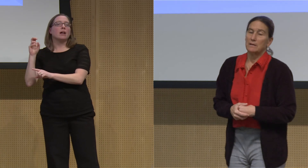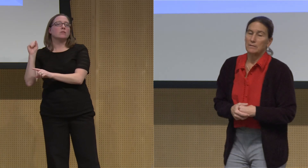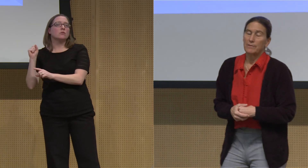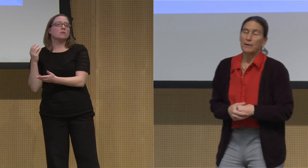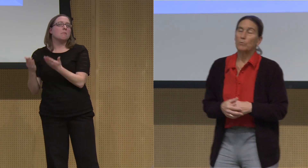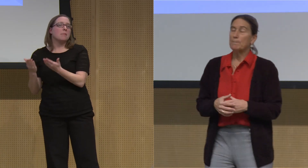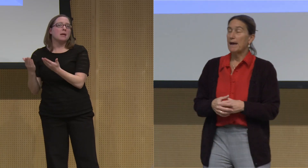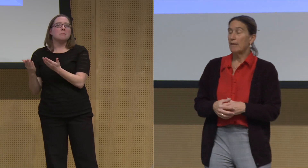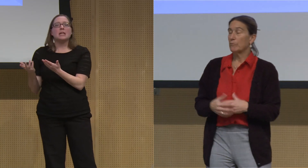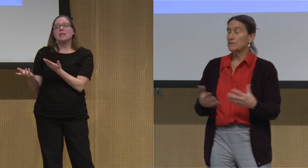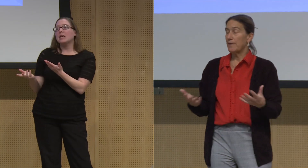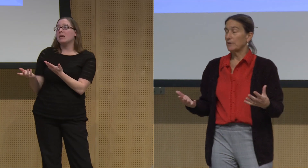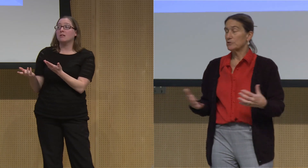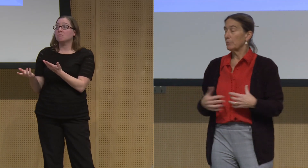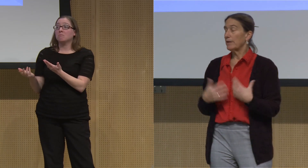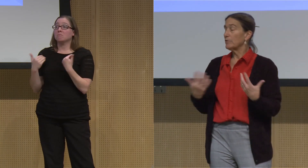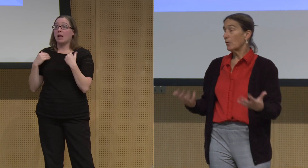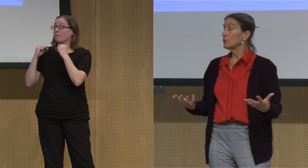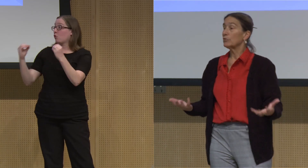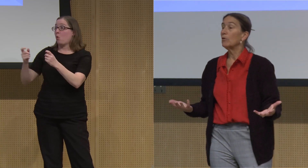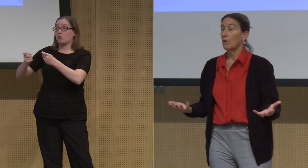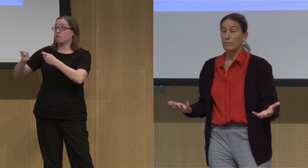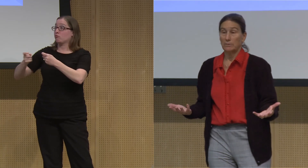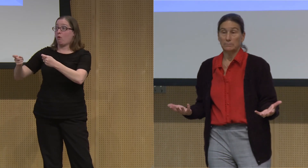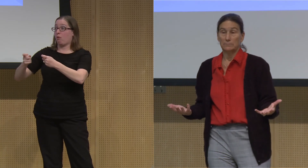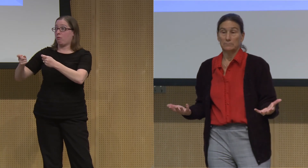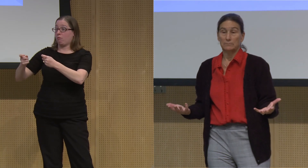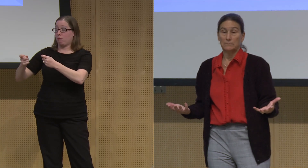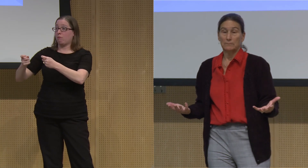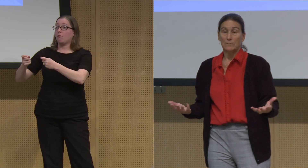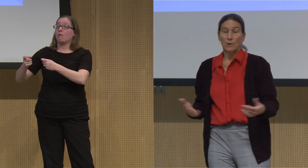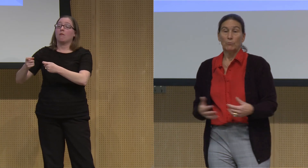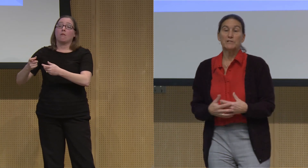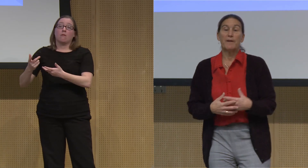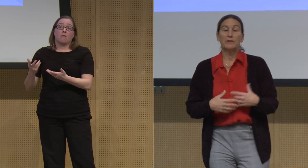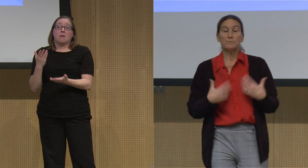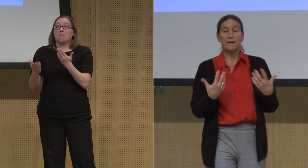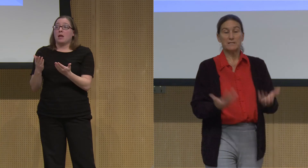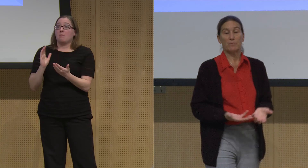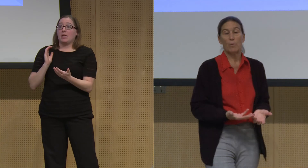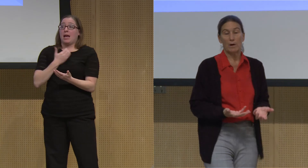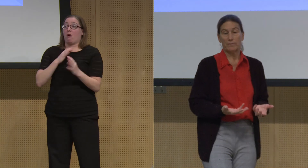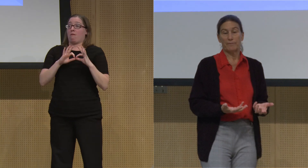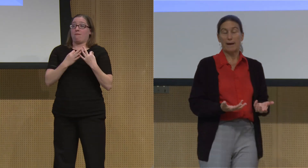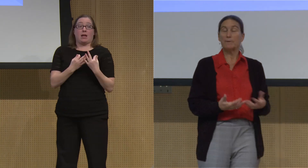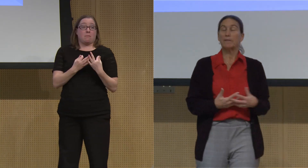THAT--WE MAY HAVE RISK FACTORS THAT WE HAVE NO CONTROL OVER. RISK FACTORS BECAUSE OF THE FAMILY THAT WE WERE